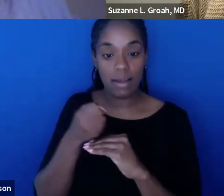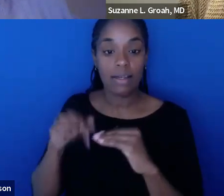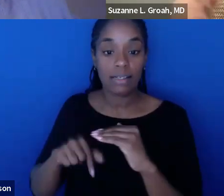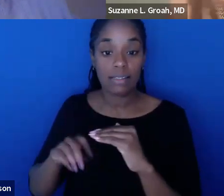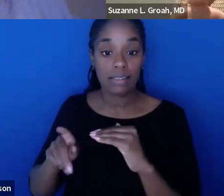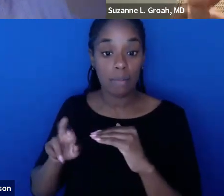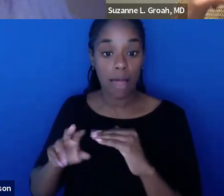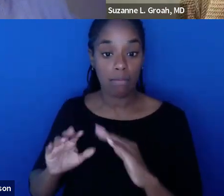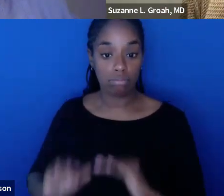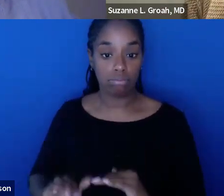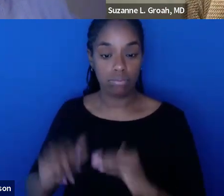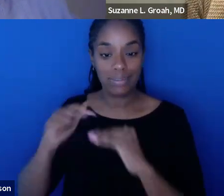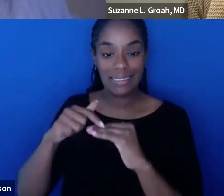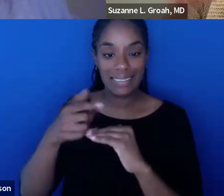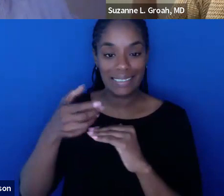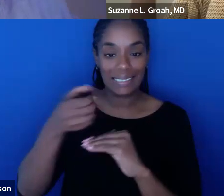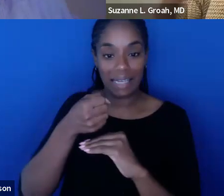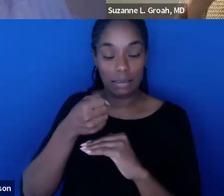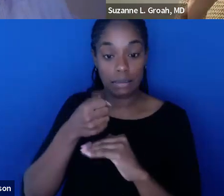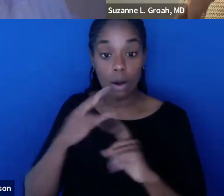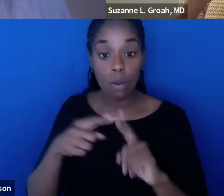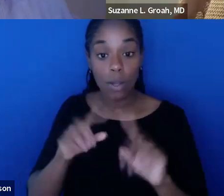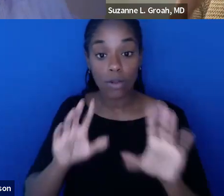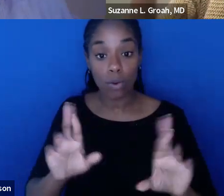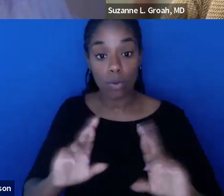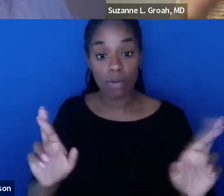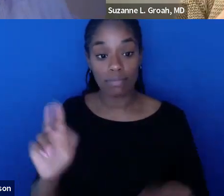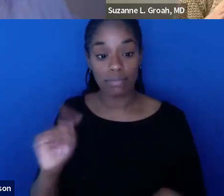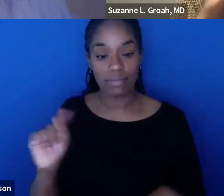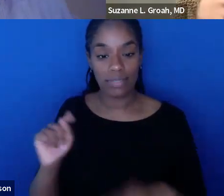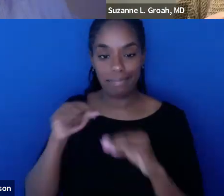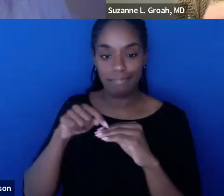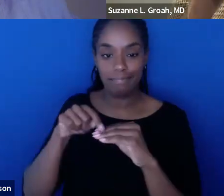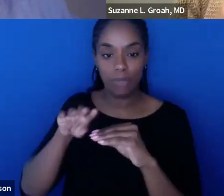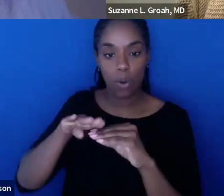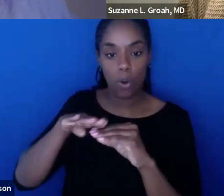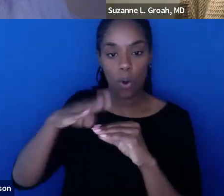Then when you want to go to the bathroom, the sphincter opens up and the bladder contracts down.